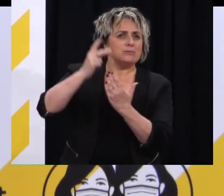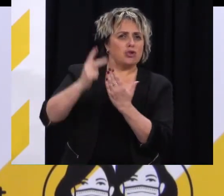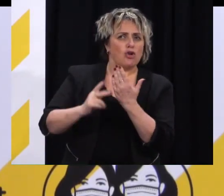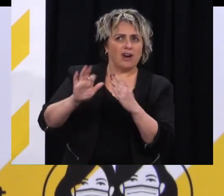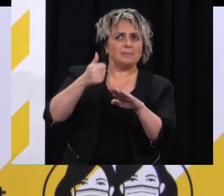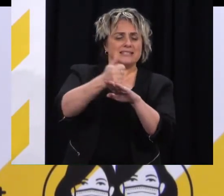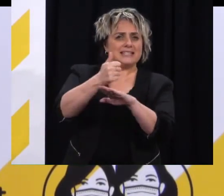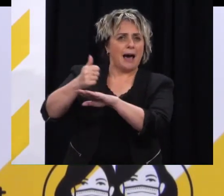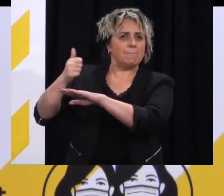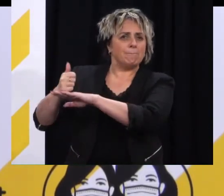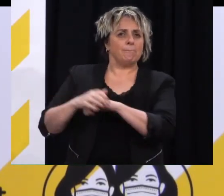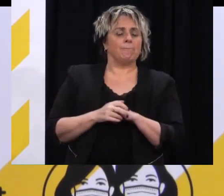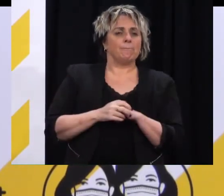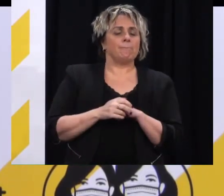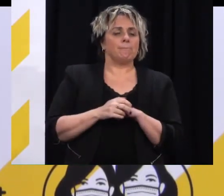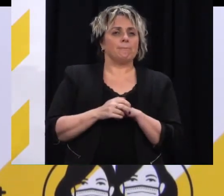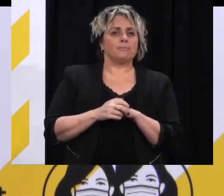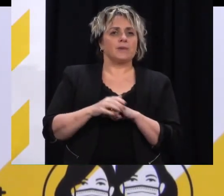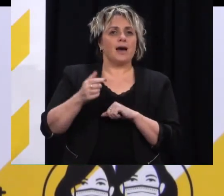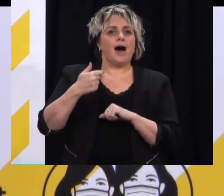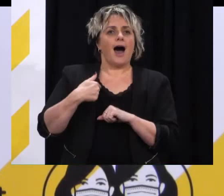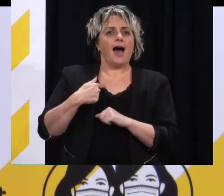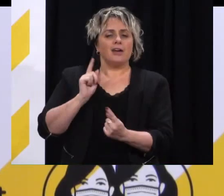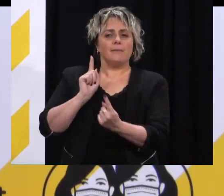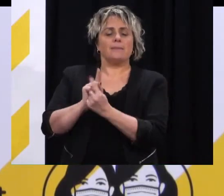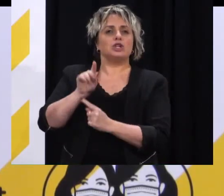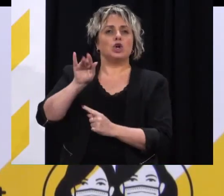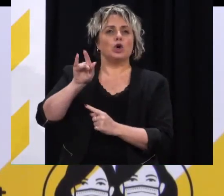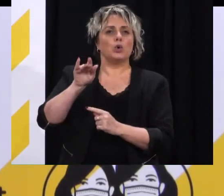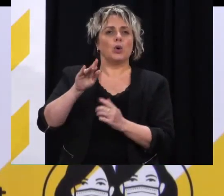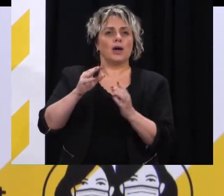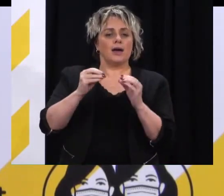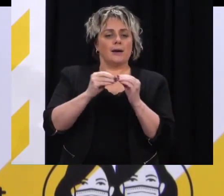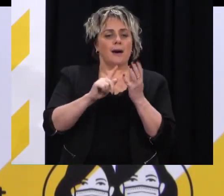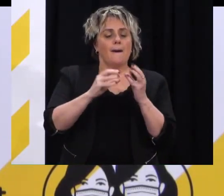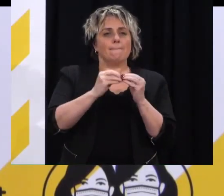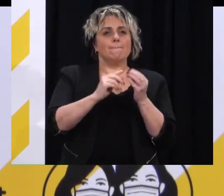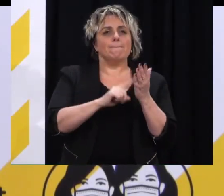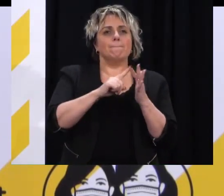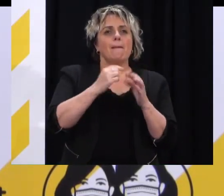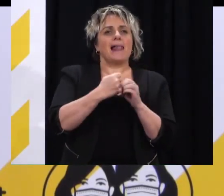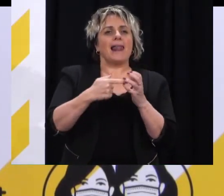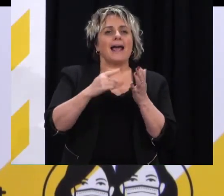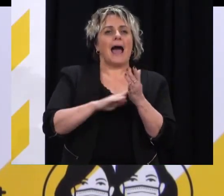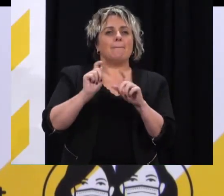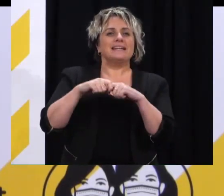Pacific young people that have been absolutely incredible. And